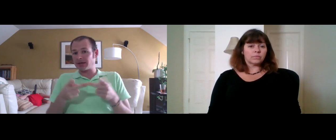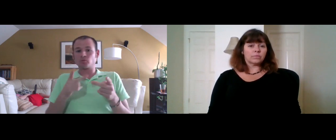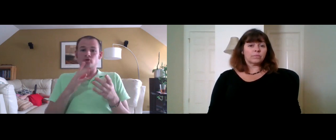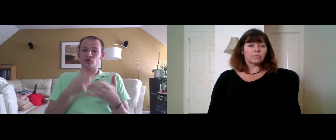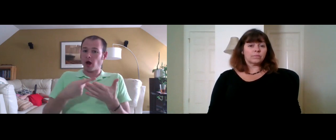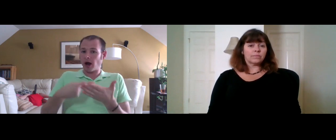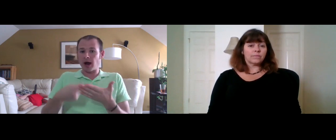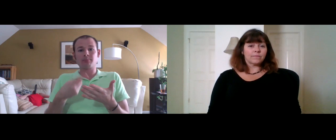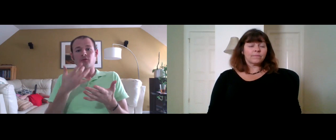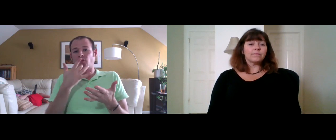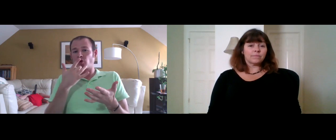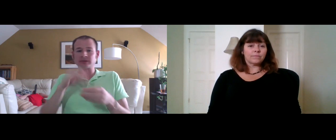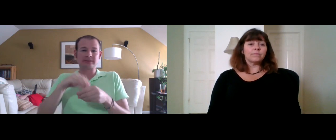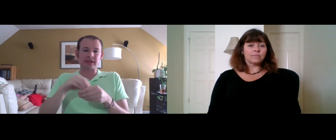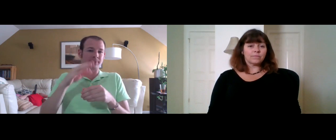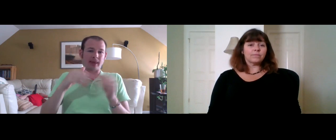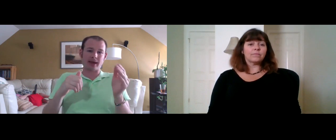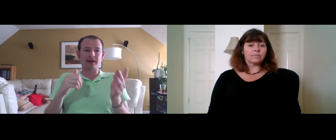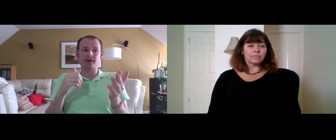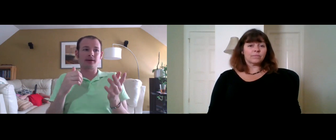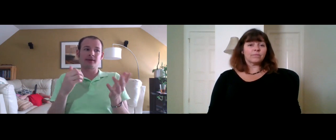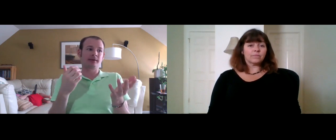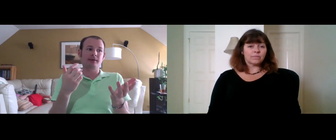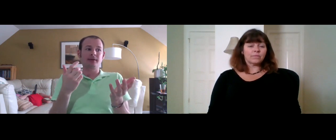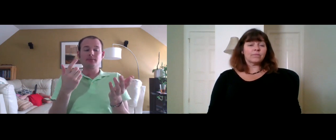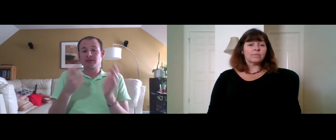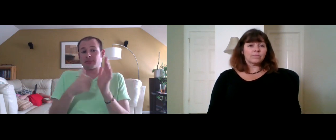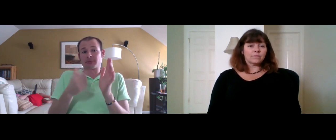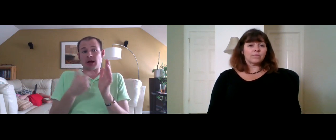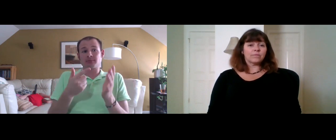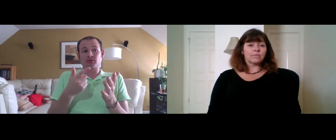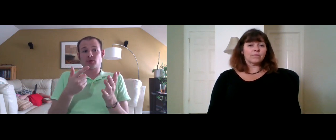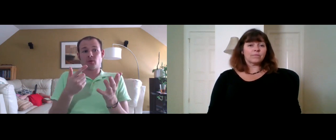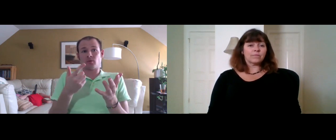I ask if we can meet in a quiet place to talk I prefer someplace inside